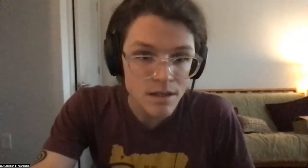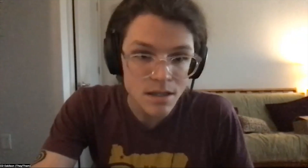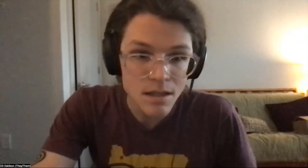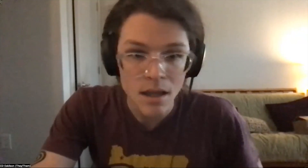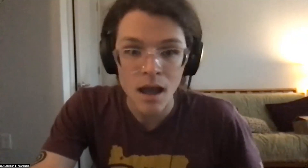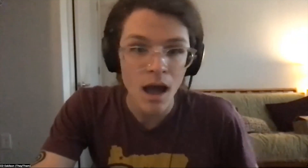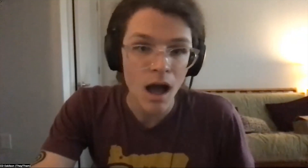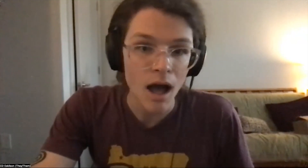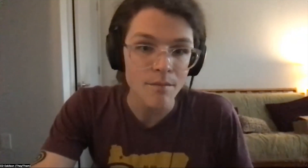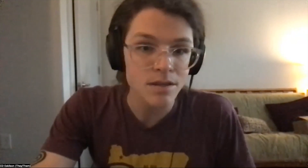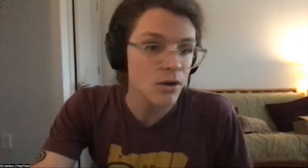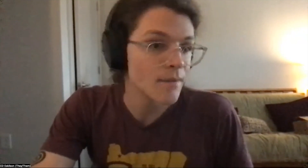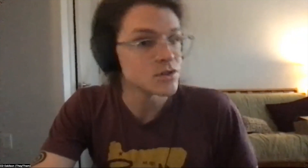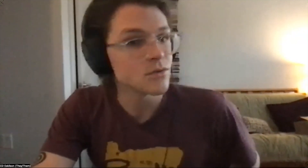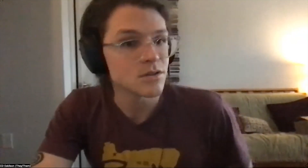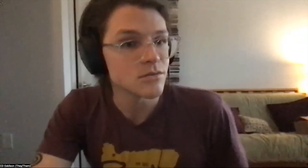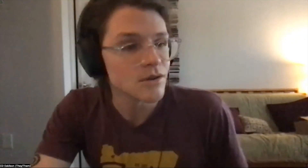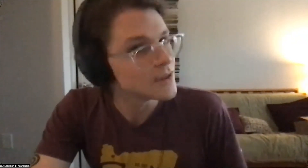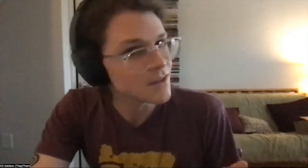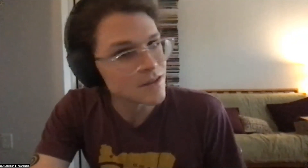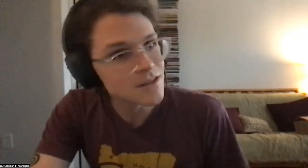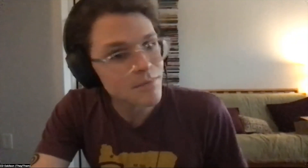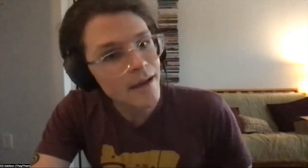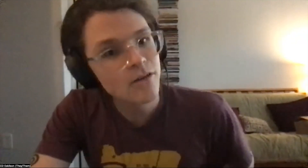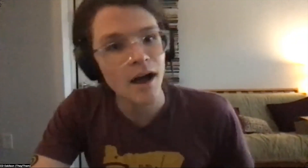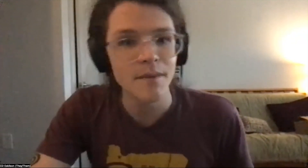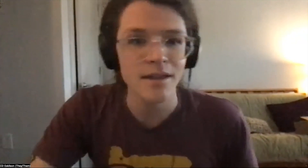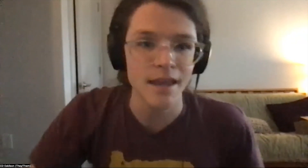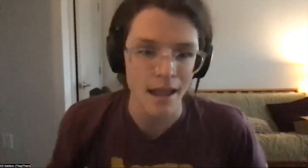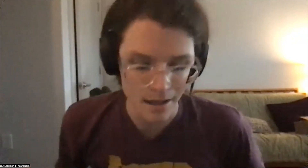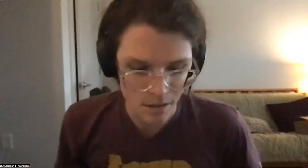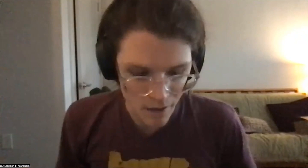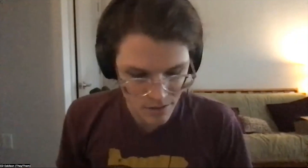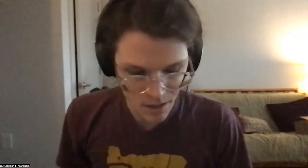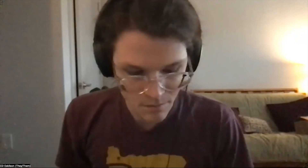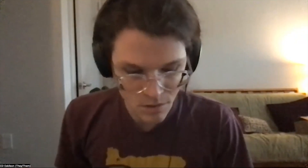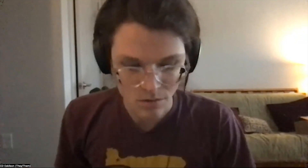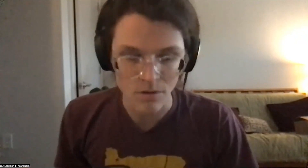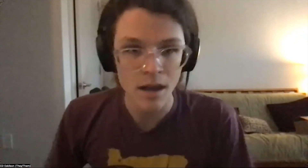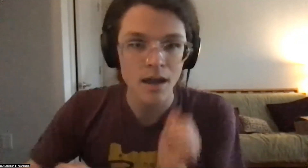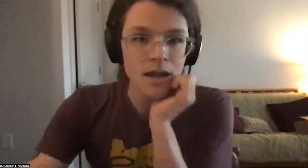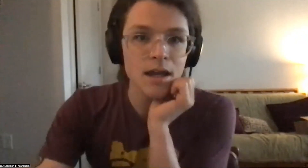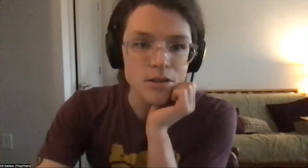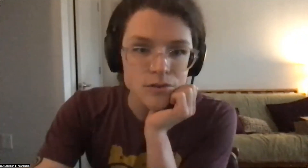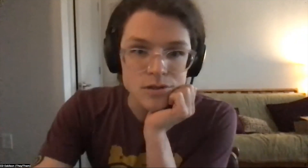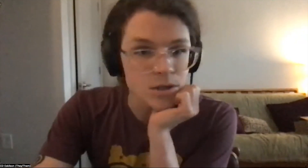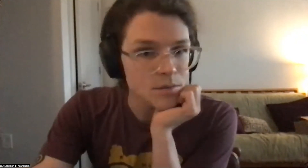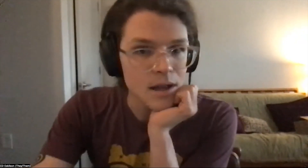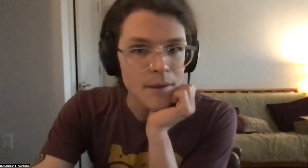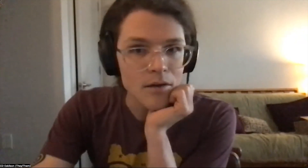Brunson. So, I'm just going to read David's bio and then hand it off to him to introduce a little